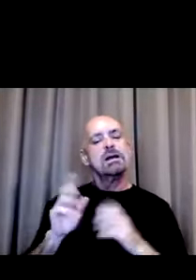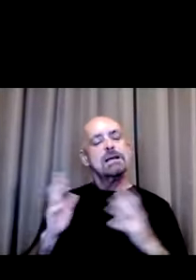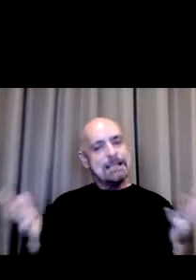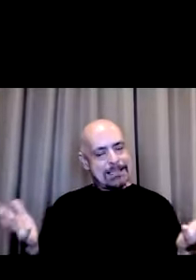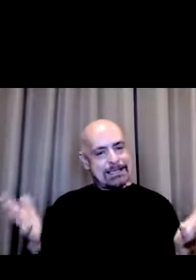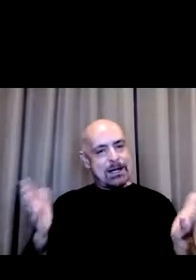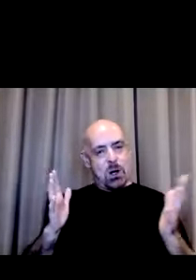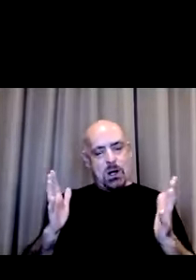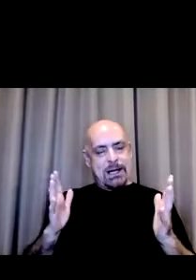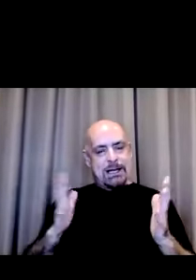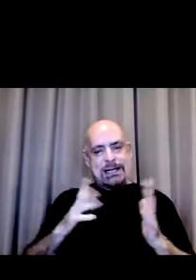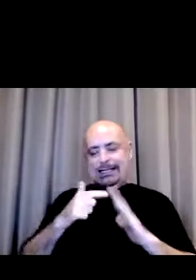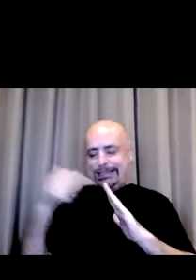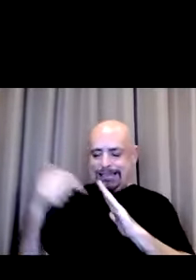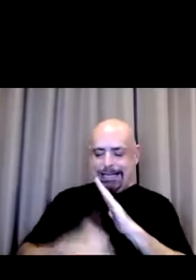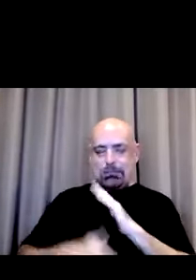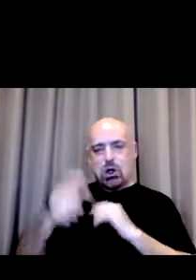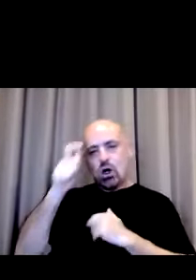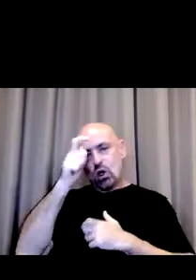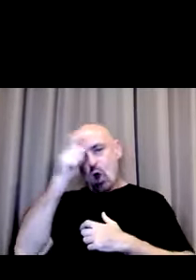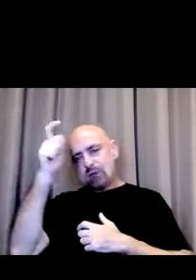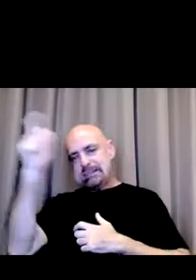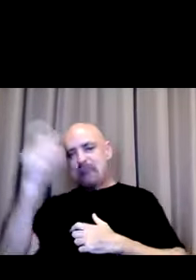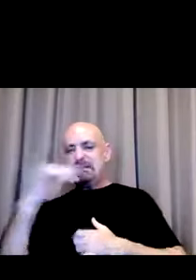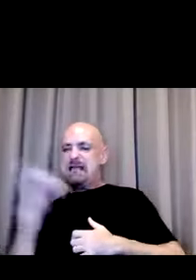of human rights it's also seen by many as being